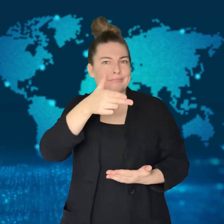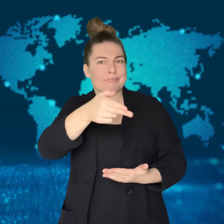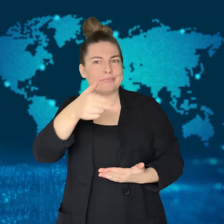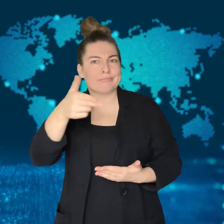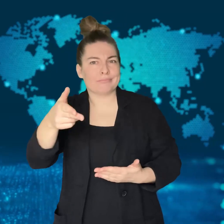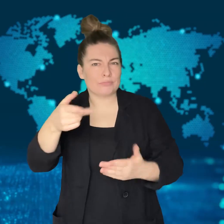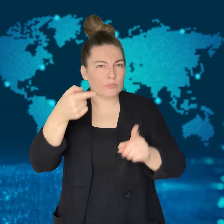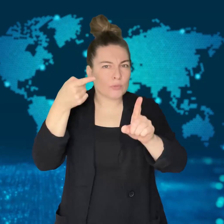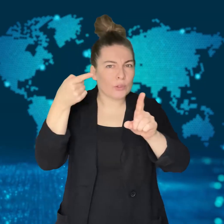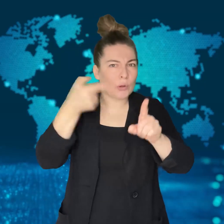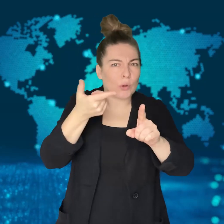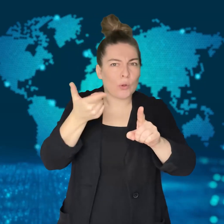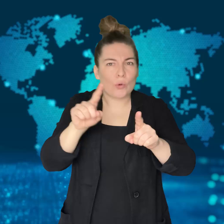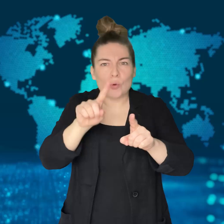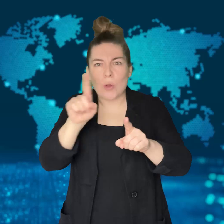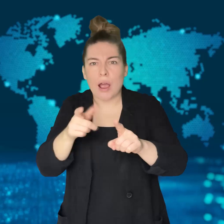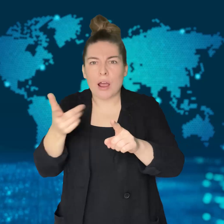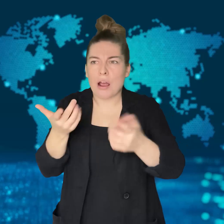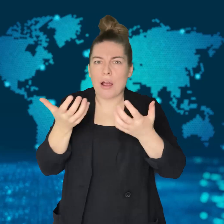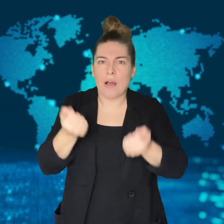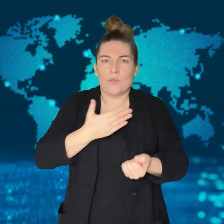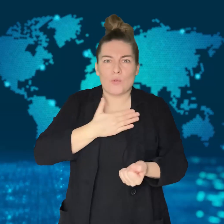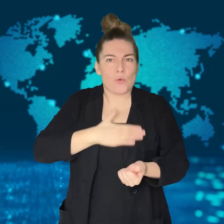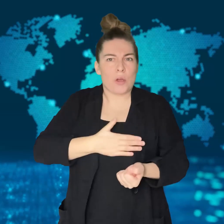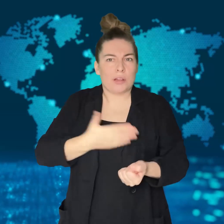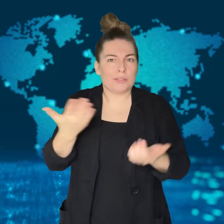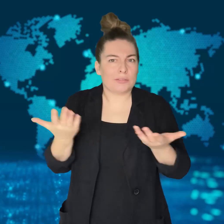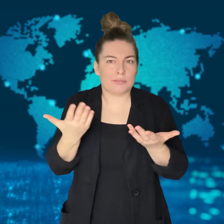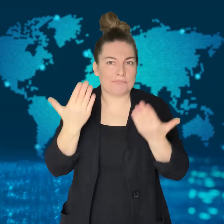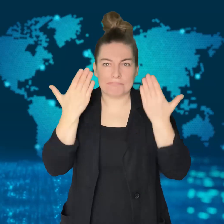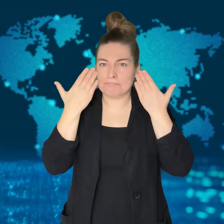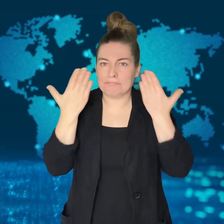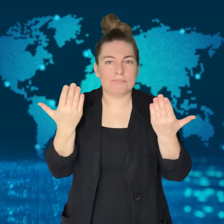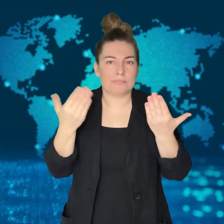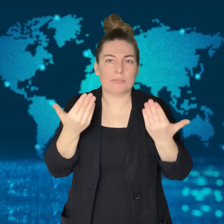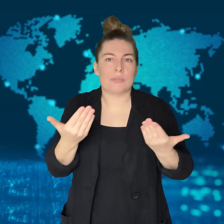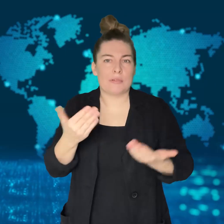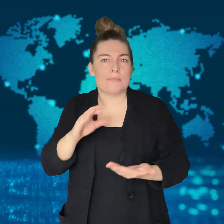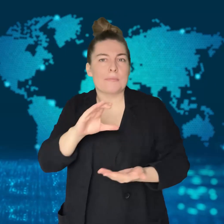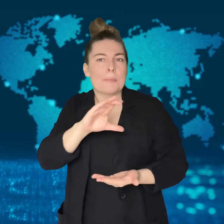The attack took place at Abundant Life Christian School,